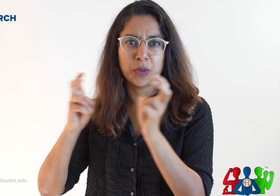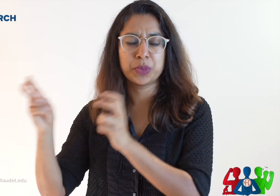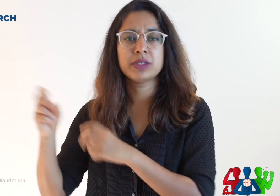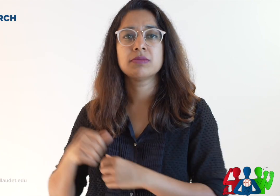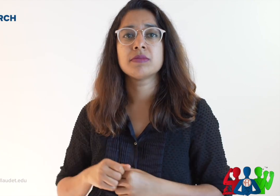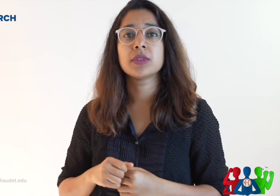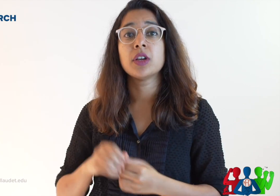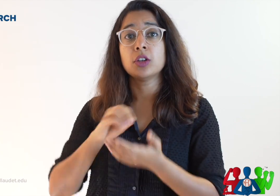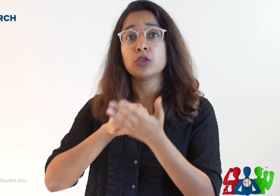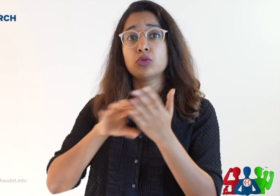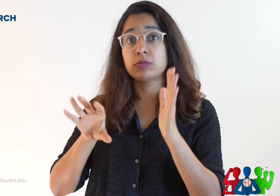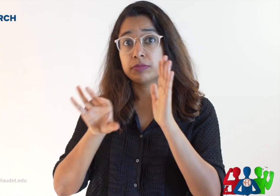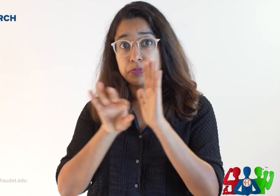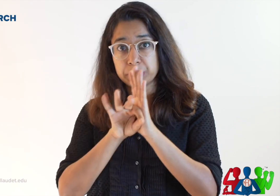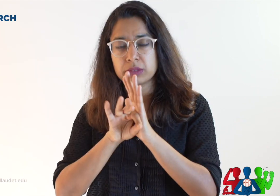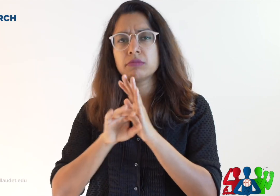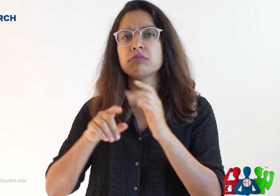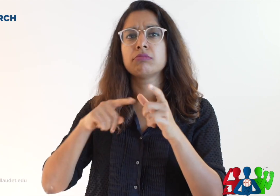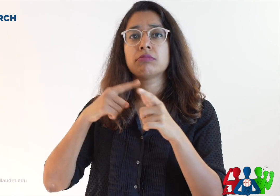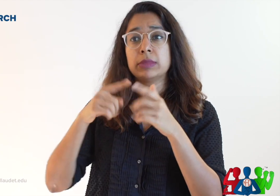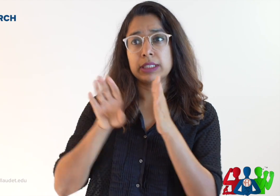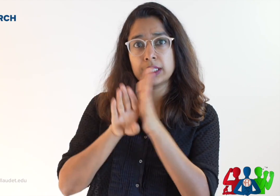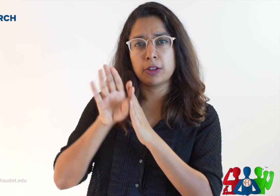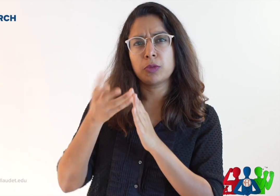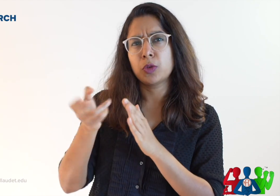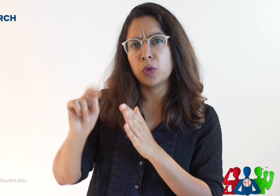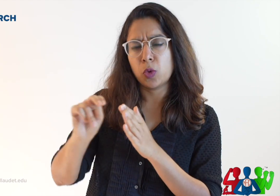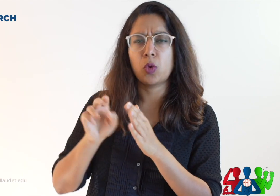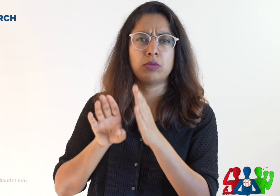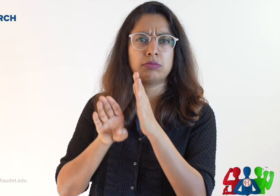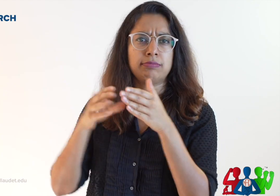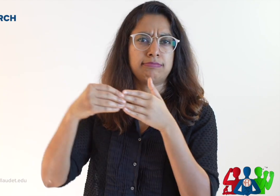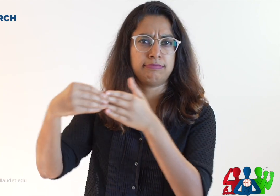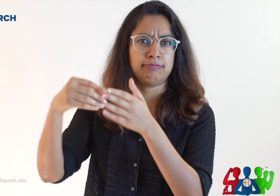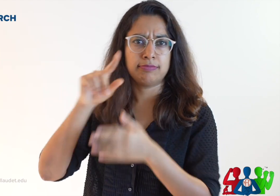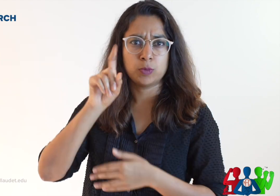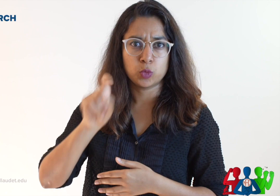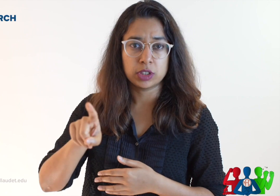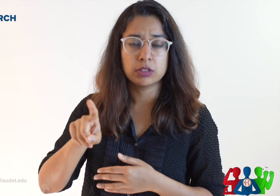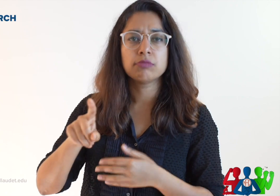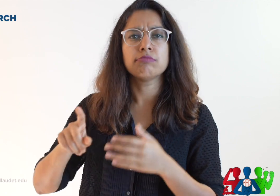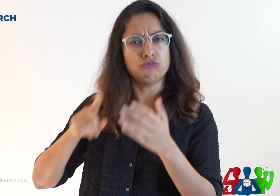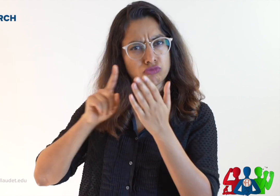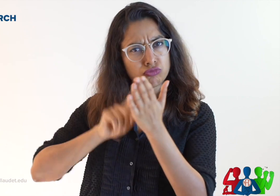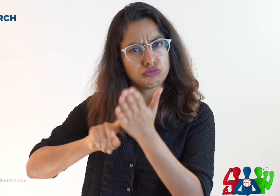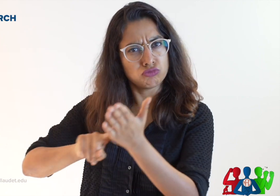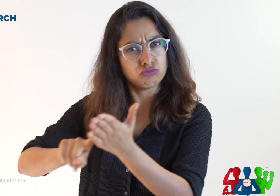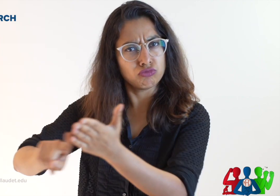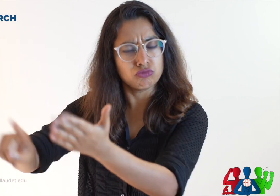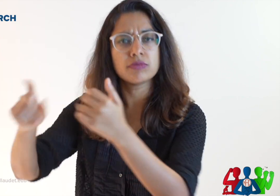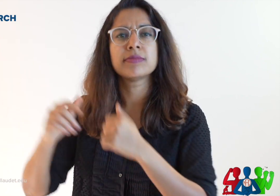There are other topics as well that they can research. Once they’ve picked one, they develop their own guiding question.